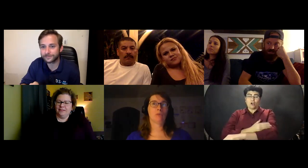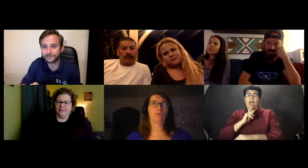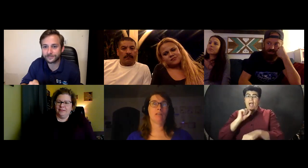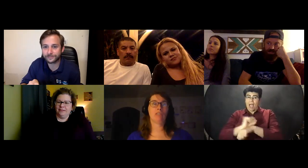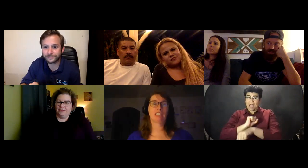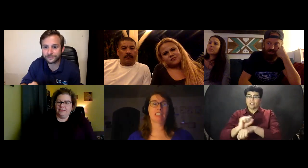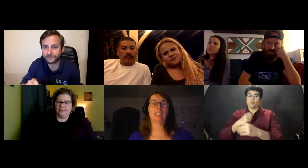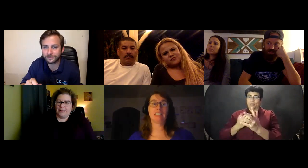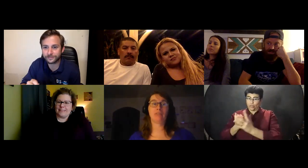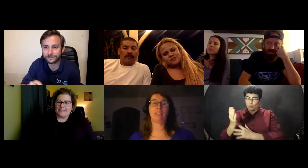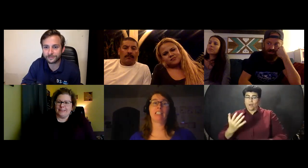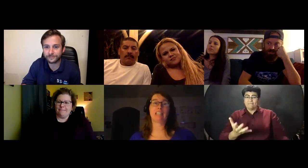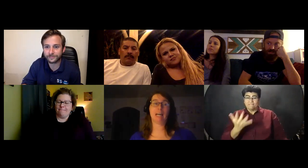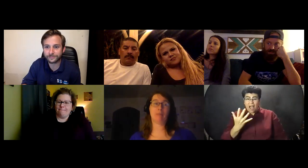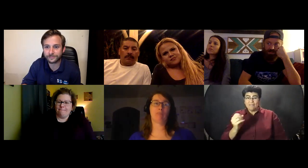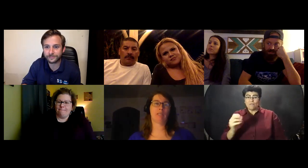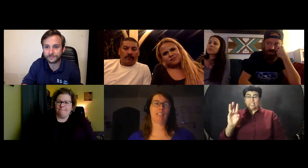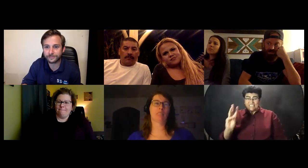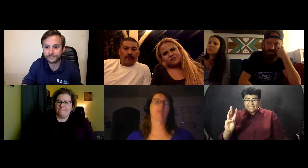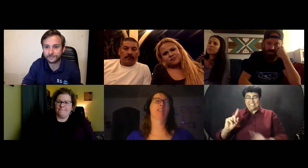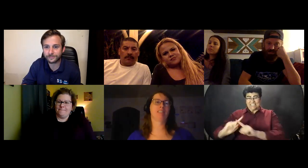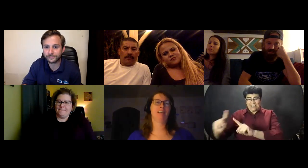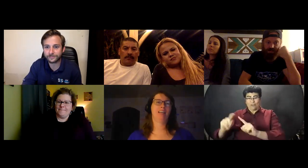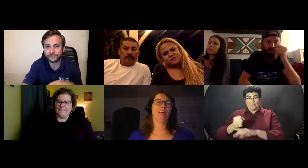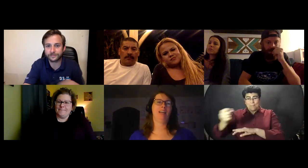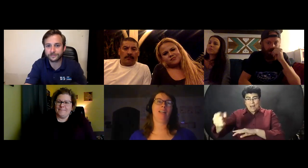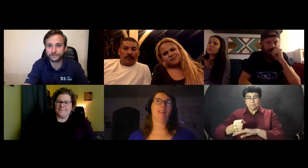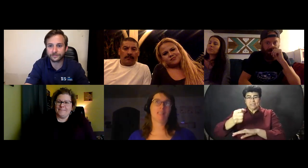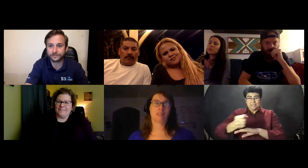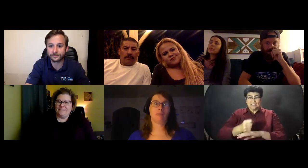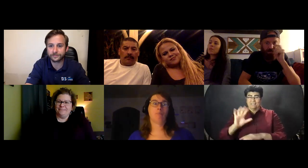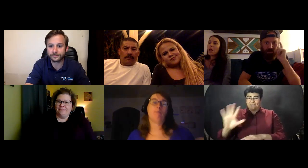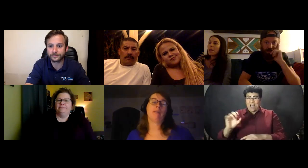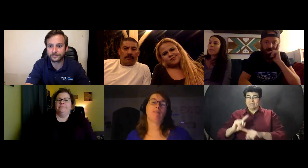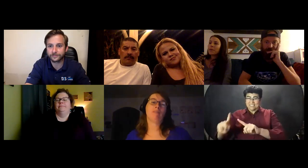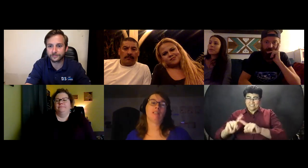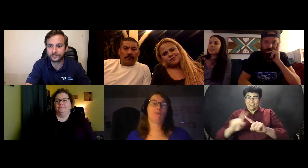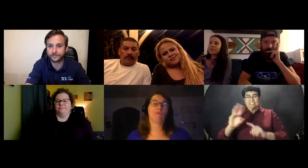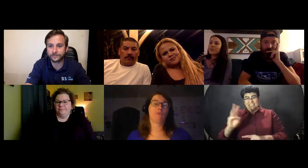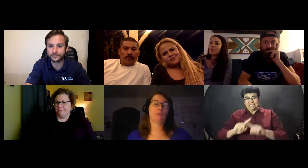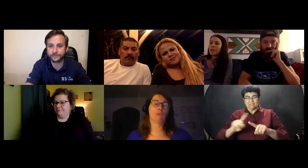five or six different types of placements